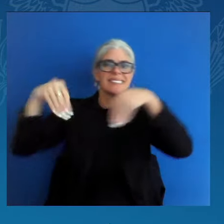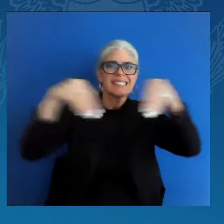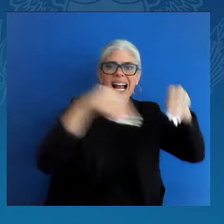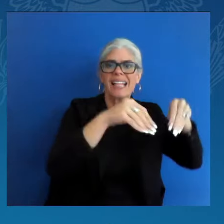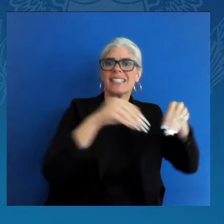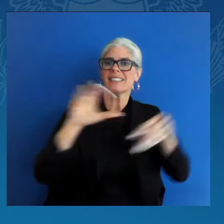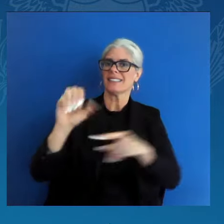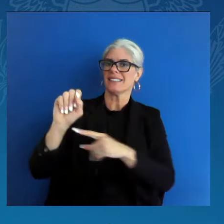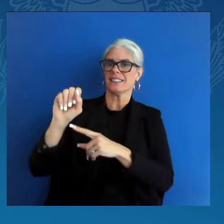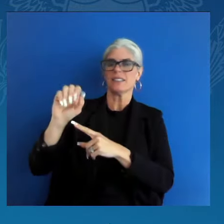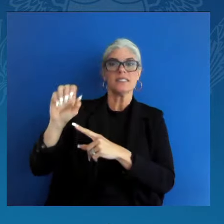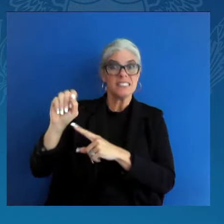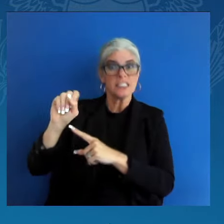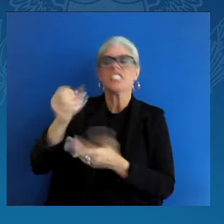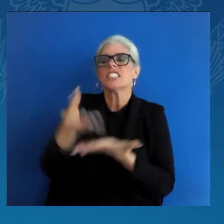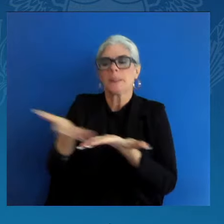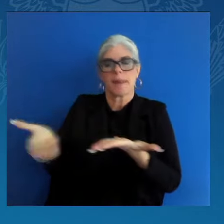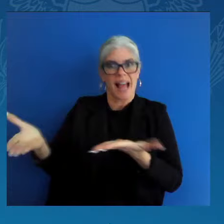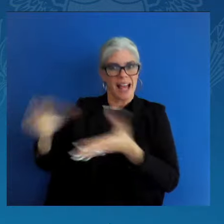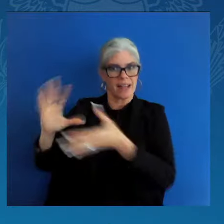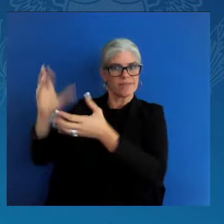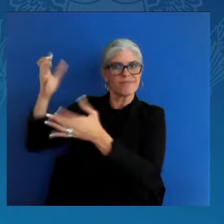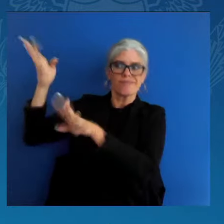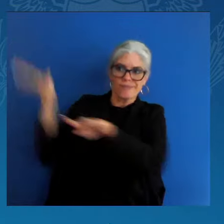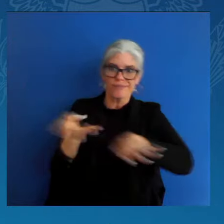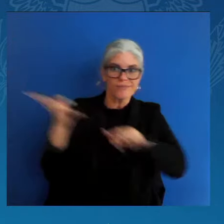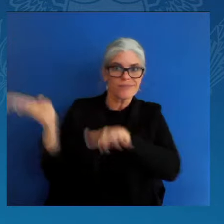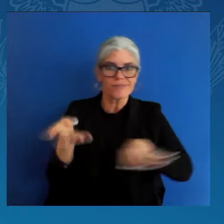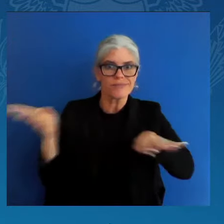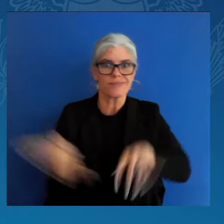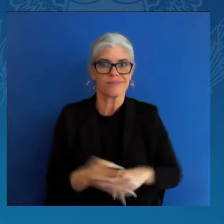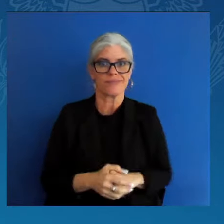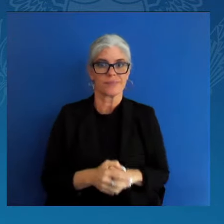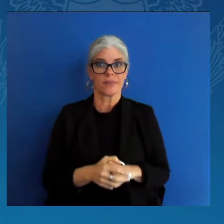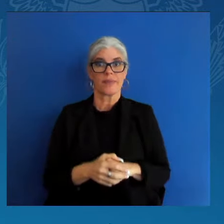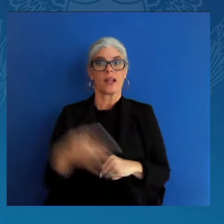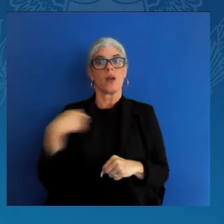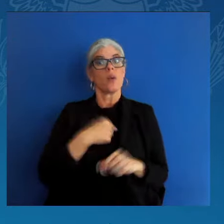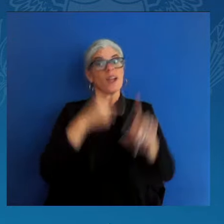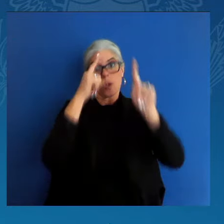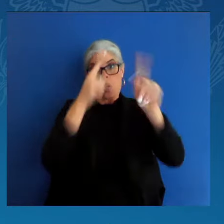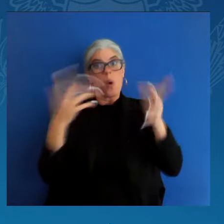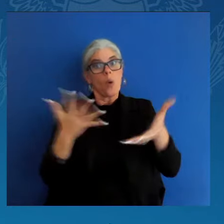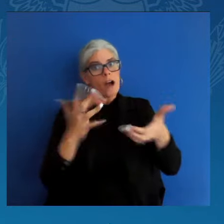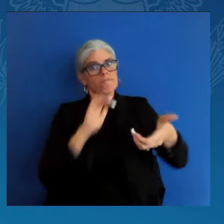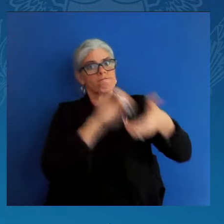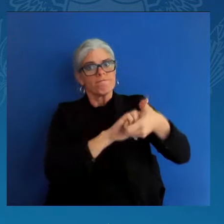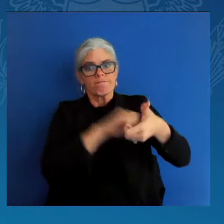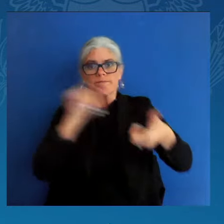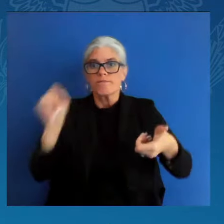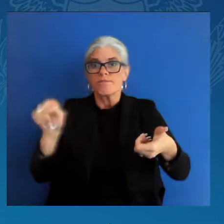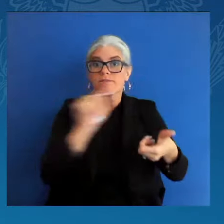who are represented in the room today, but other state partners in private sector, is fundamental to our work.